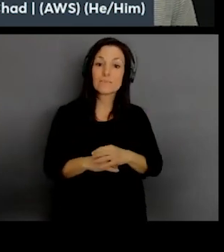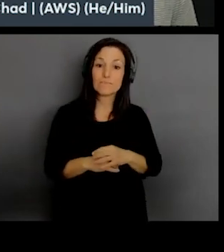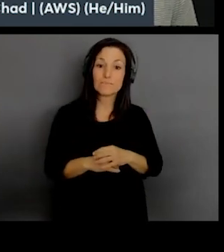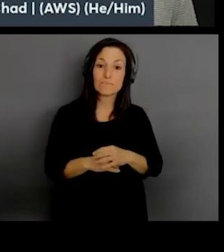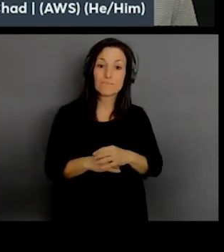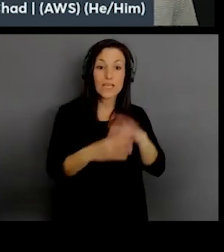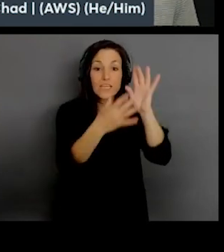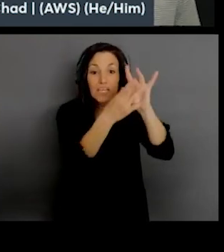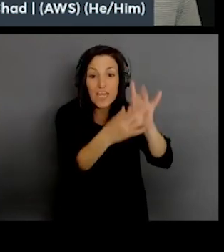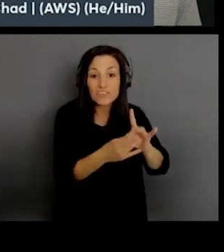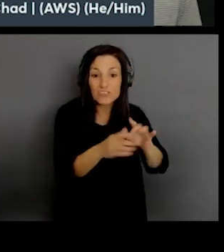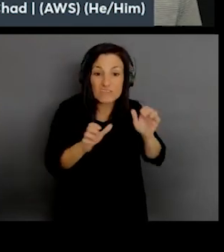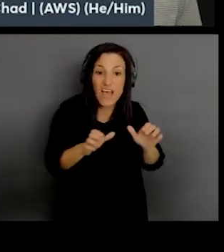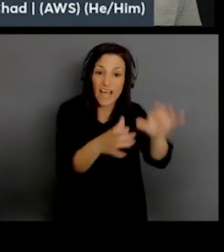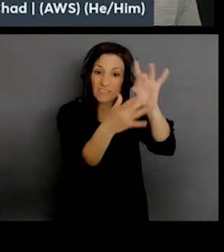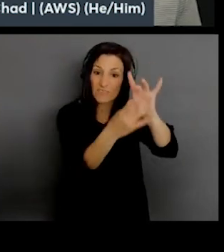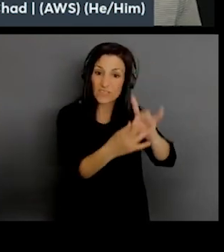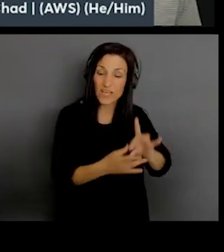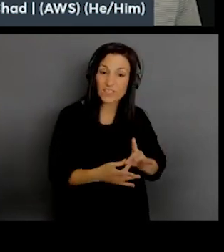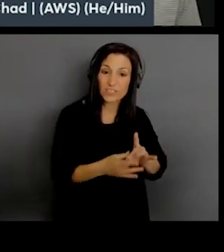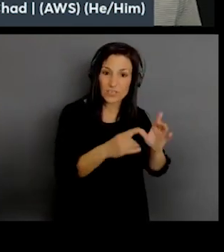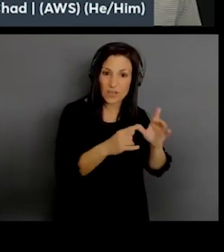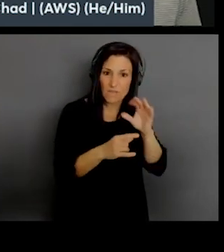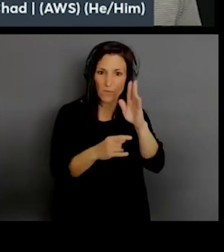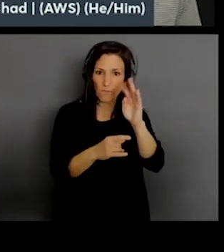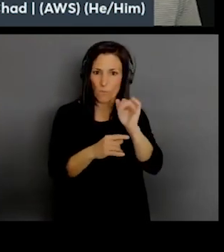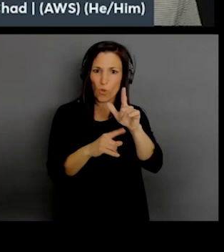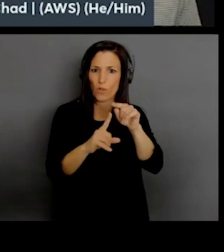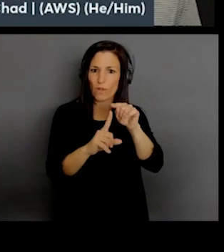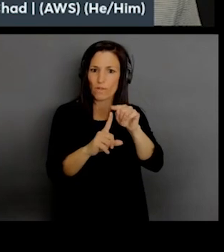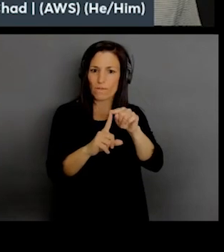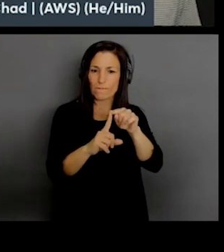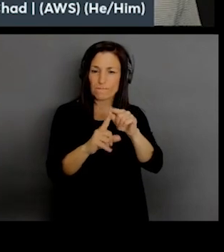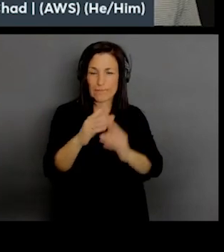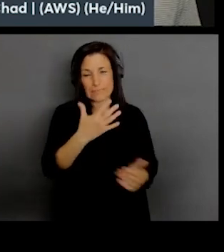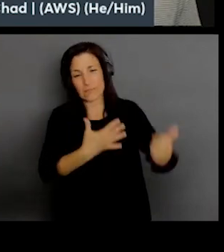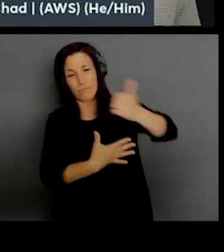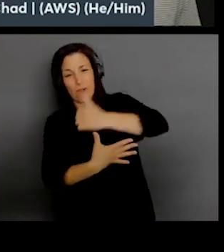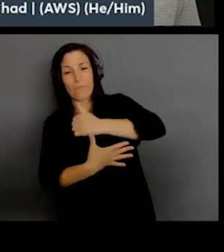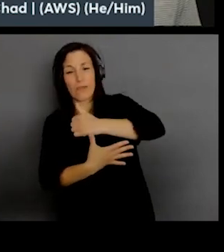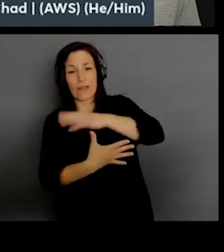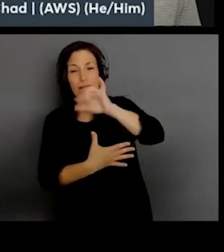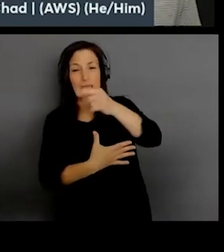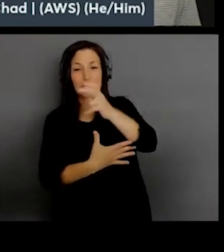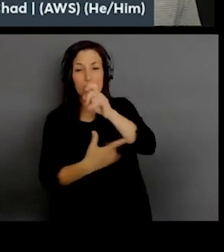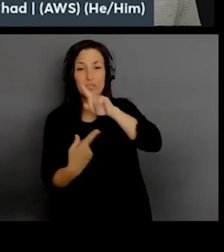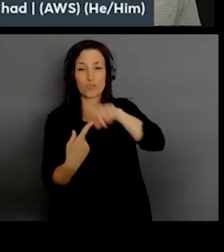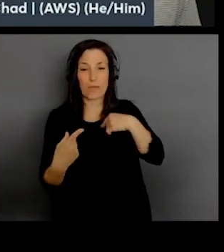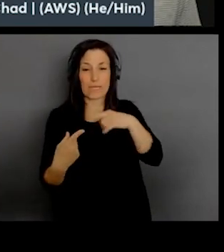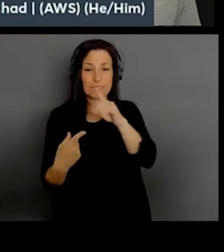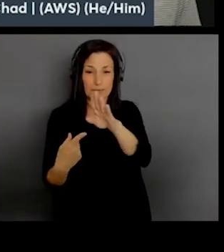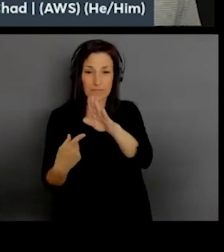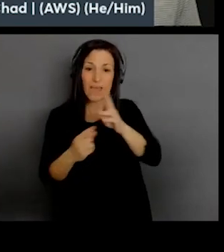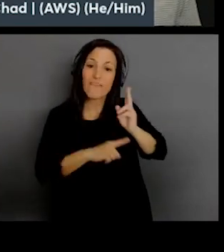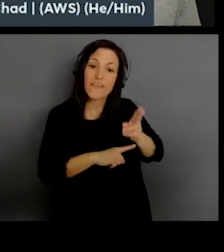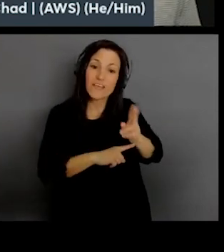then the InnoDB Buffer Pool, which is the primary cache in a MySQL database, and the history length, which shows the rate of activity, change of activity.